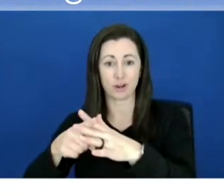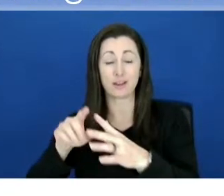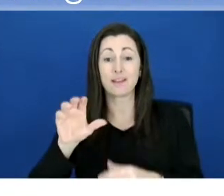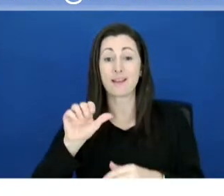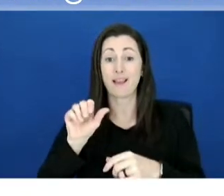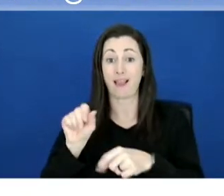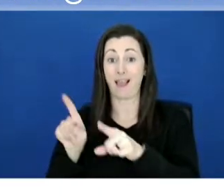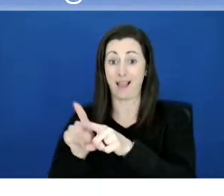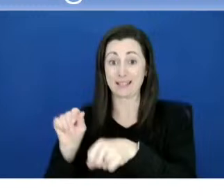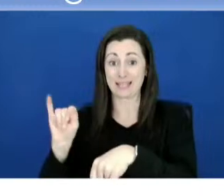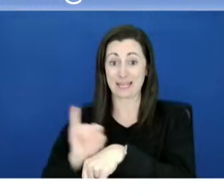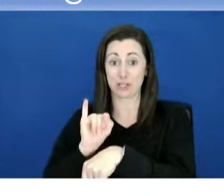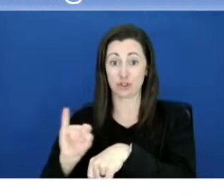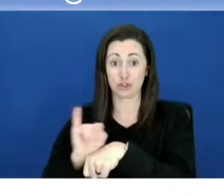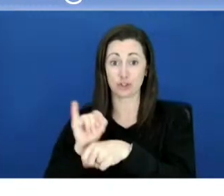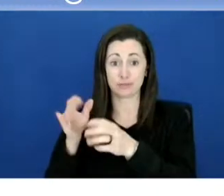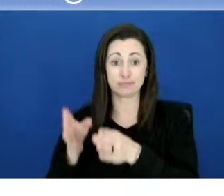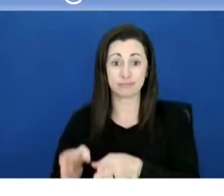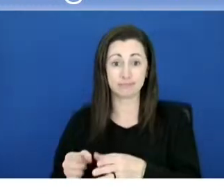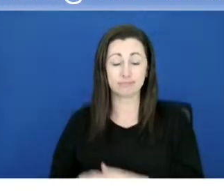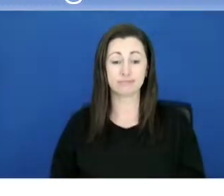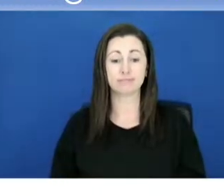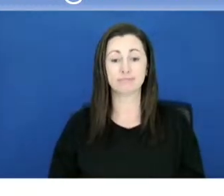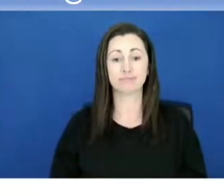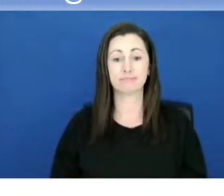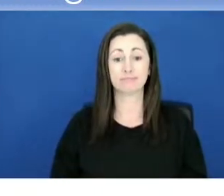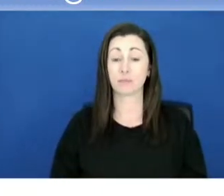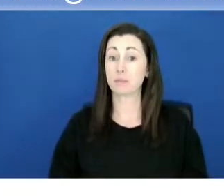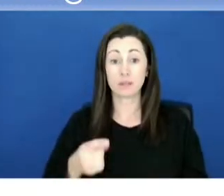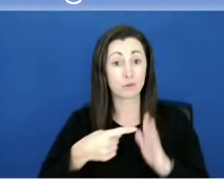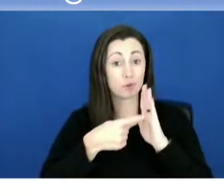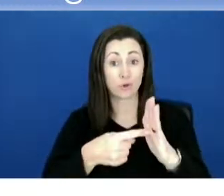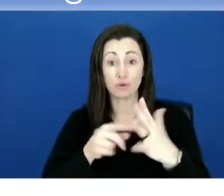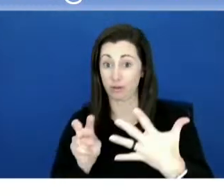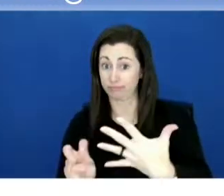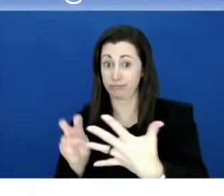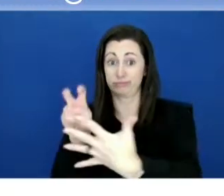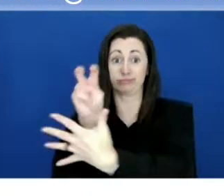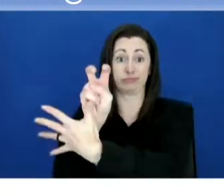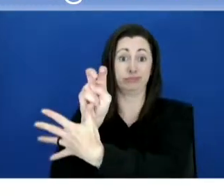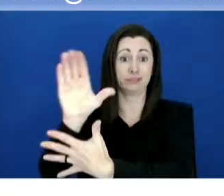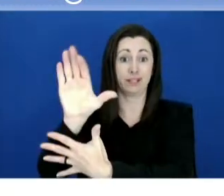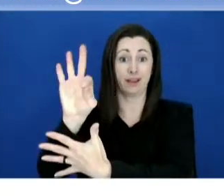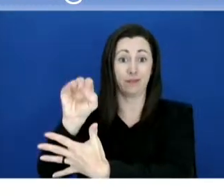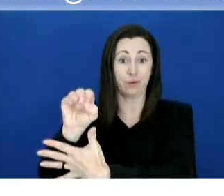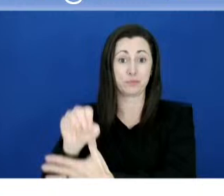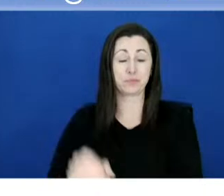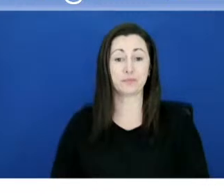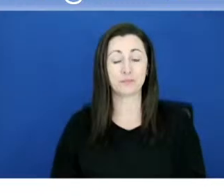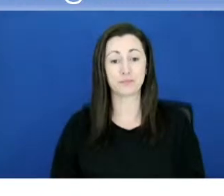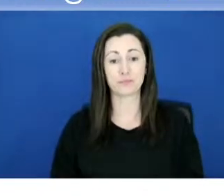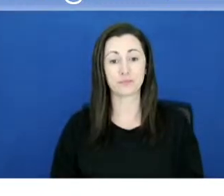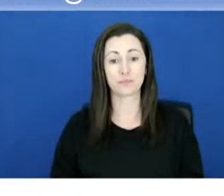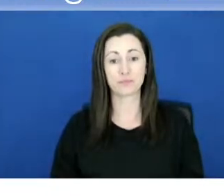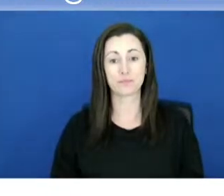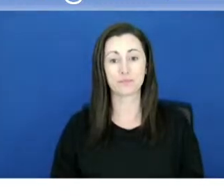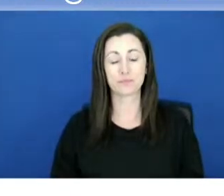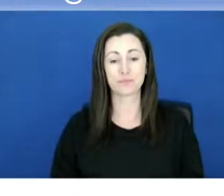FINANCIAL OFFICER FOR THE COMPANY STARTED AT THE COMPANY